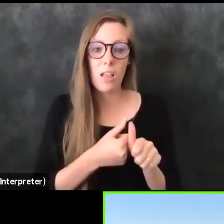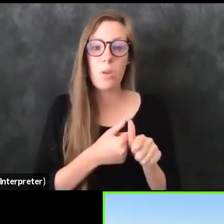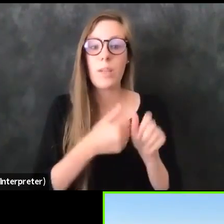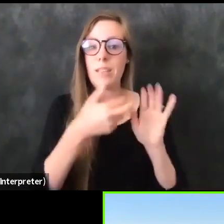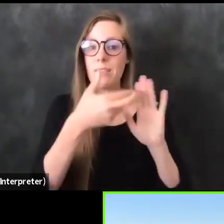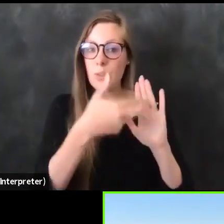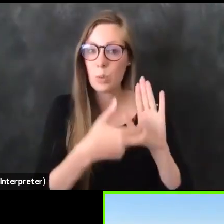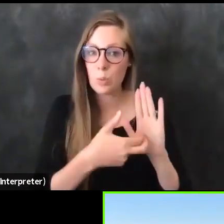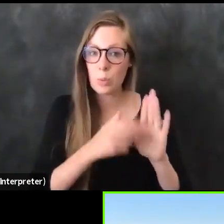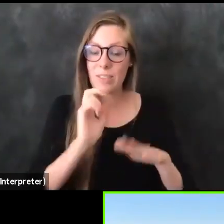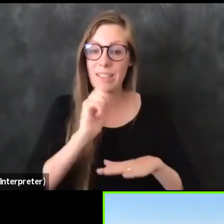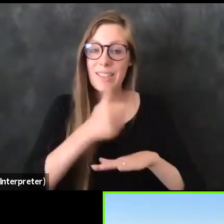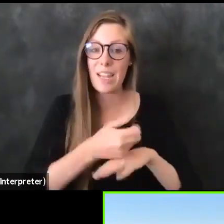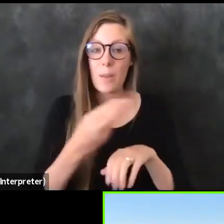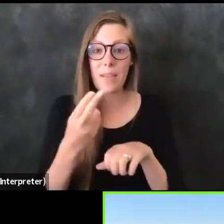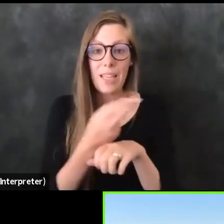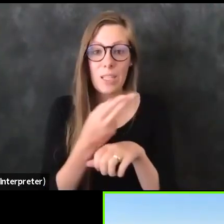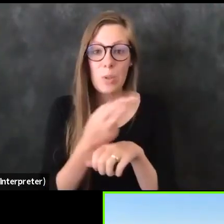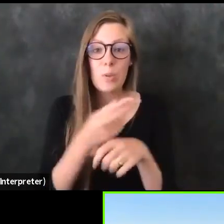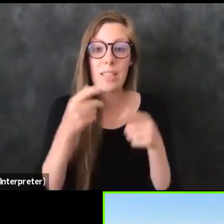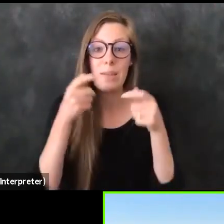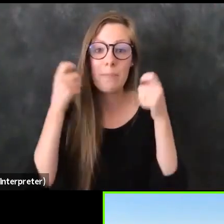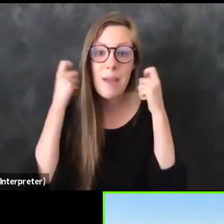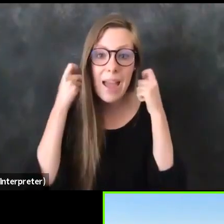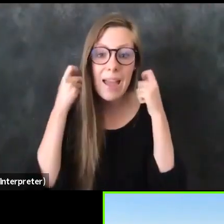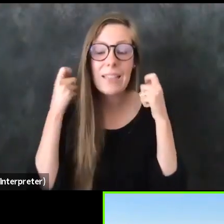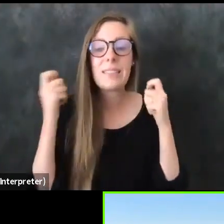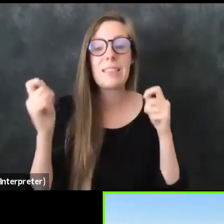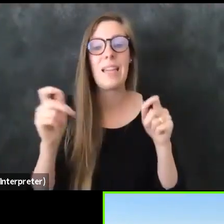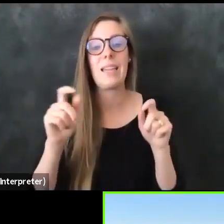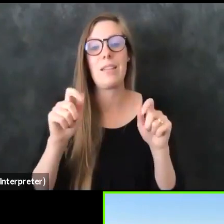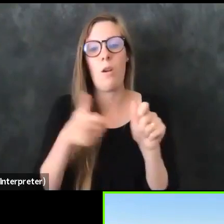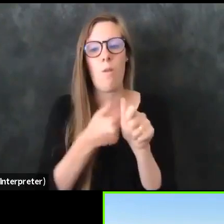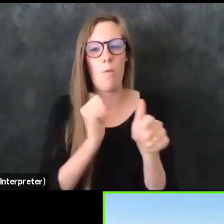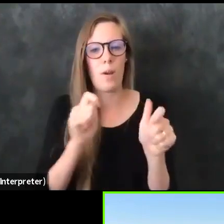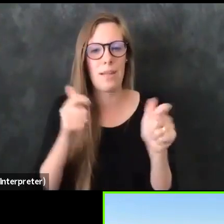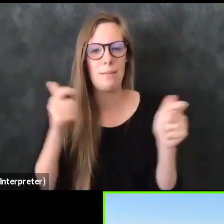such as wearing masks and gathering in large groups. They also warn